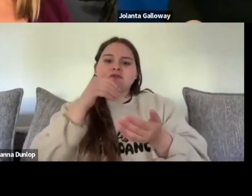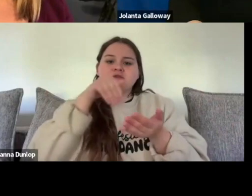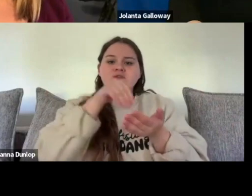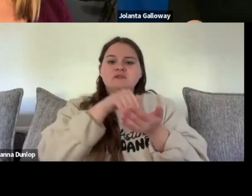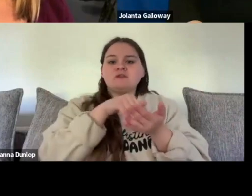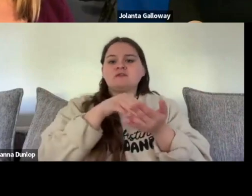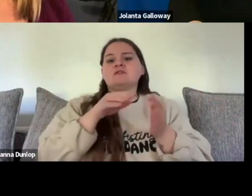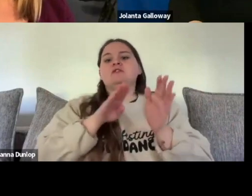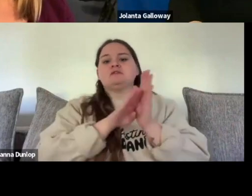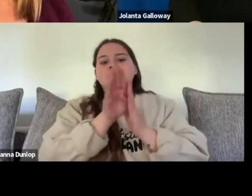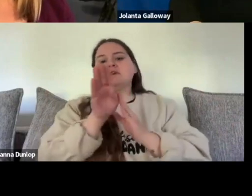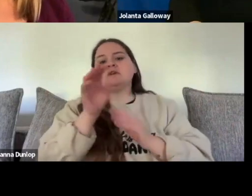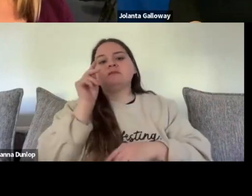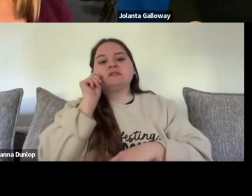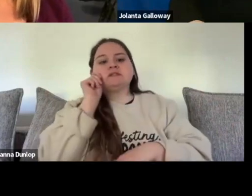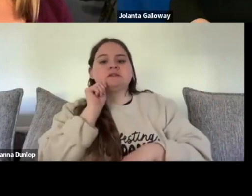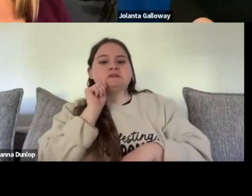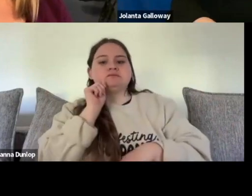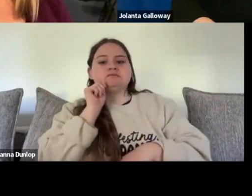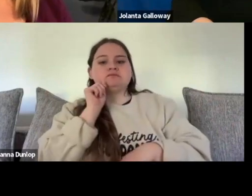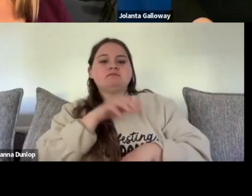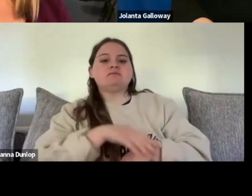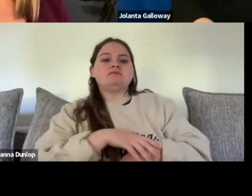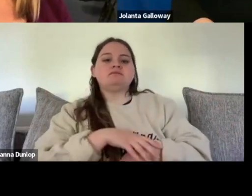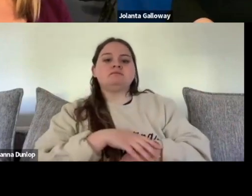council of the national center for the developing